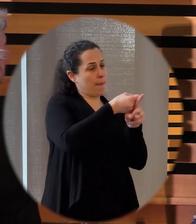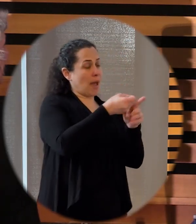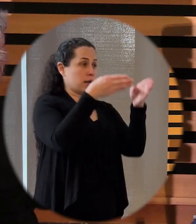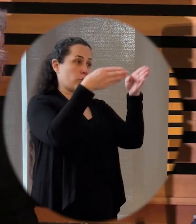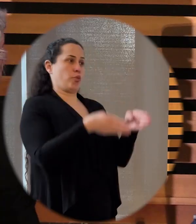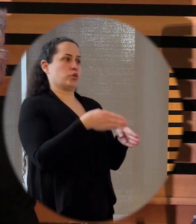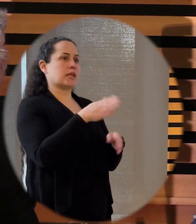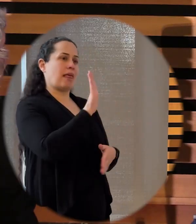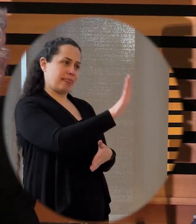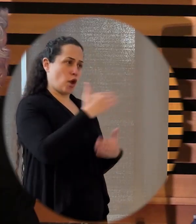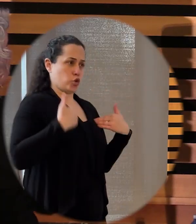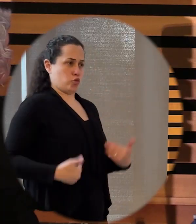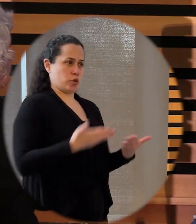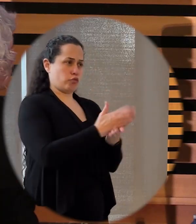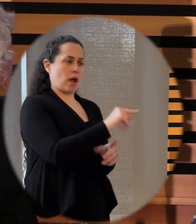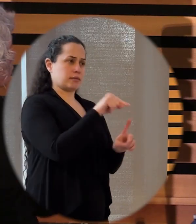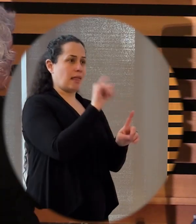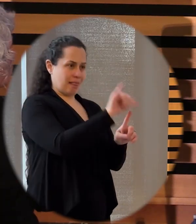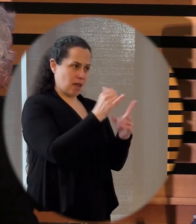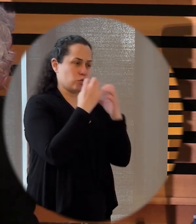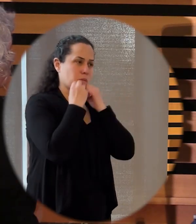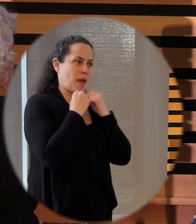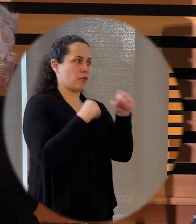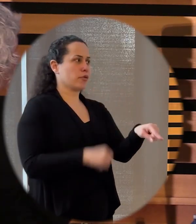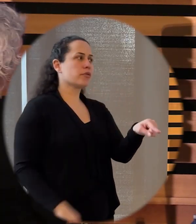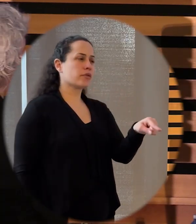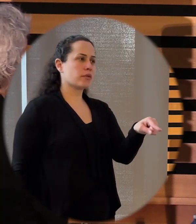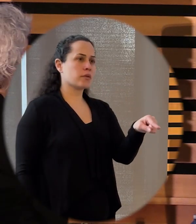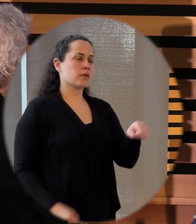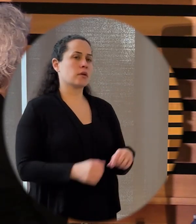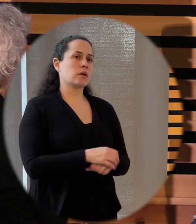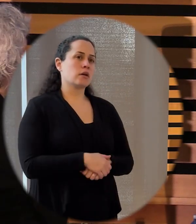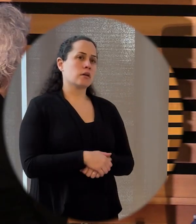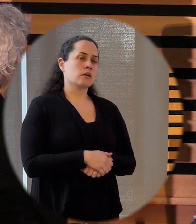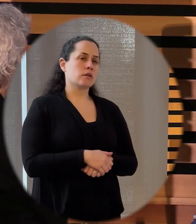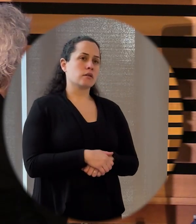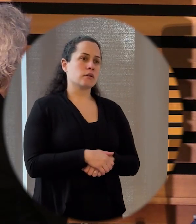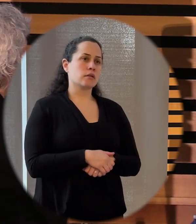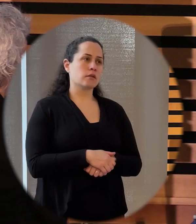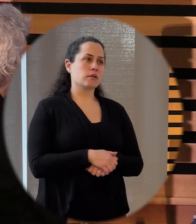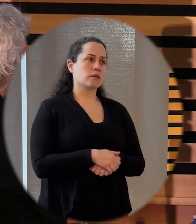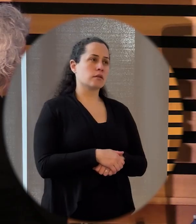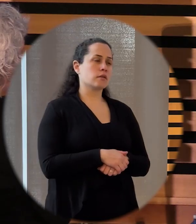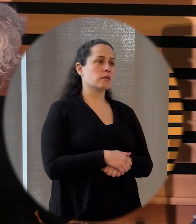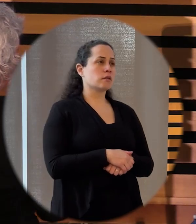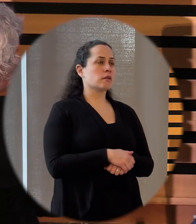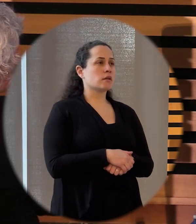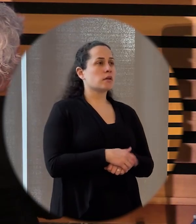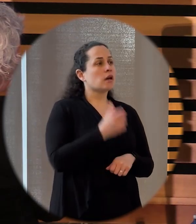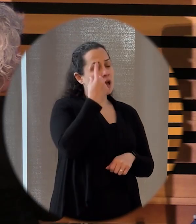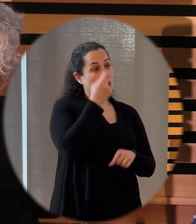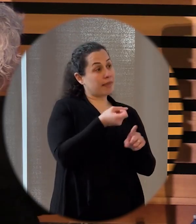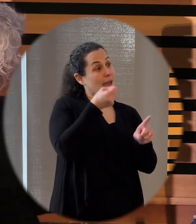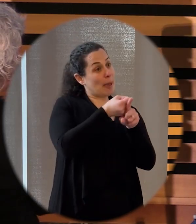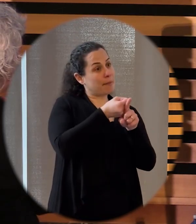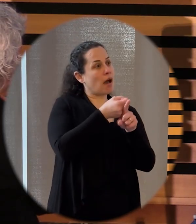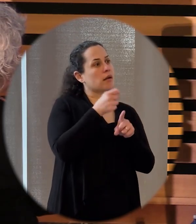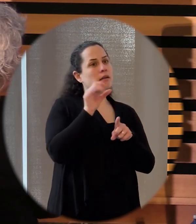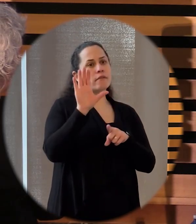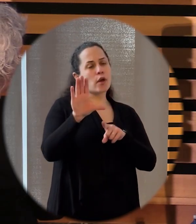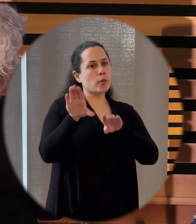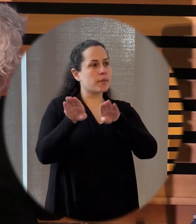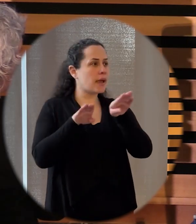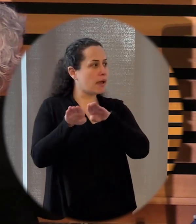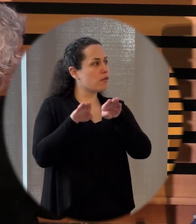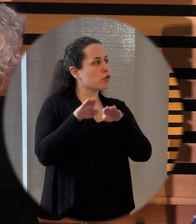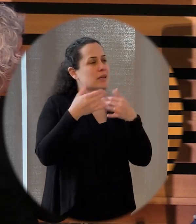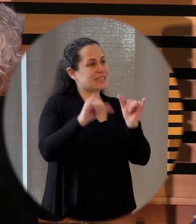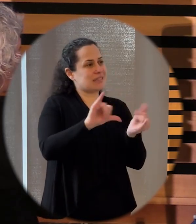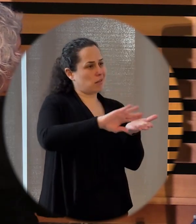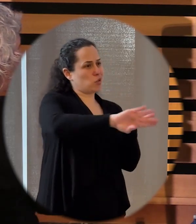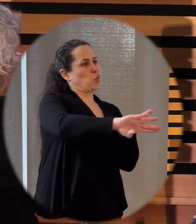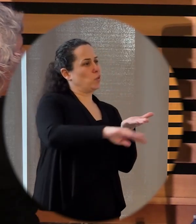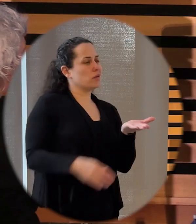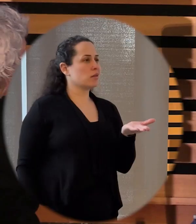whose rights were infringed and But the impact the impact of that action is still exclusion.